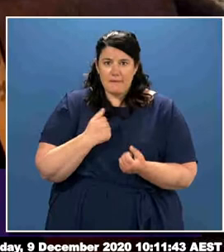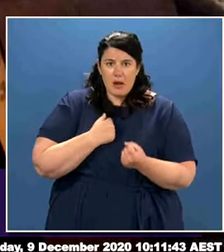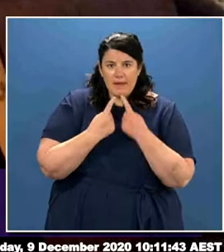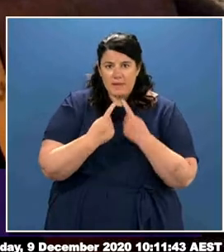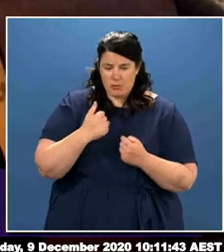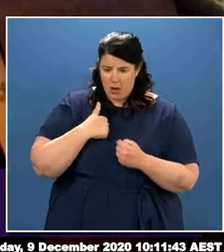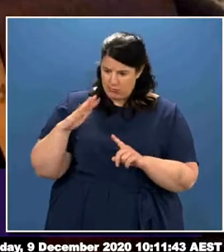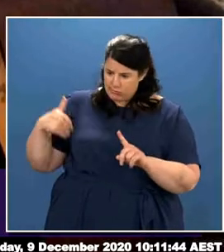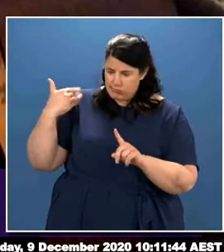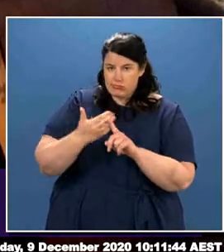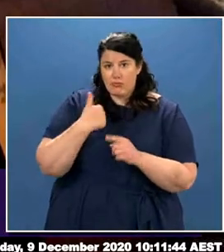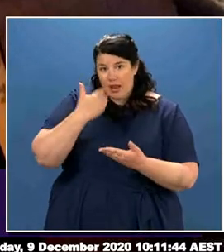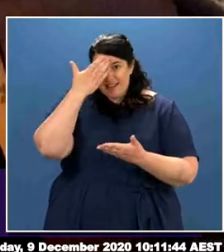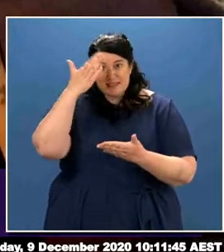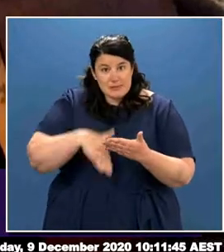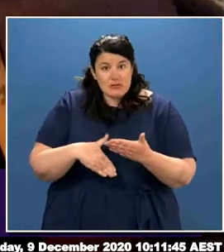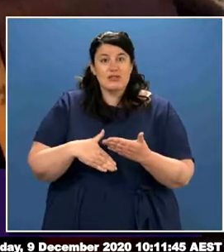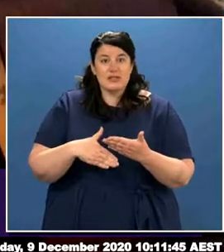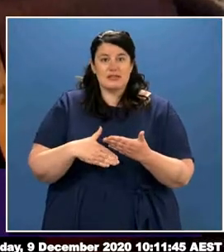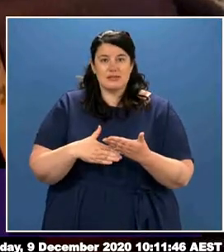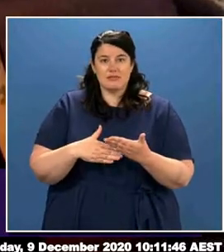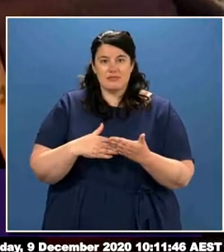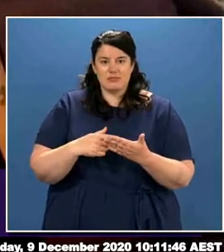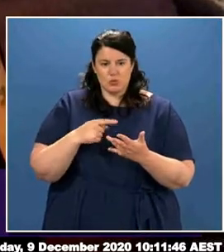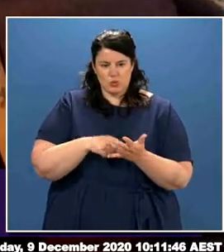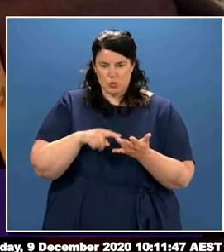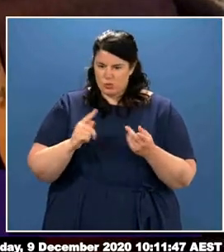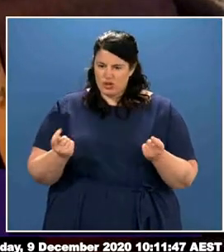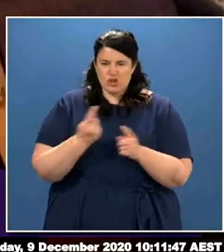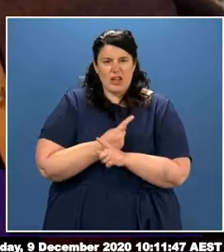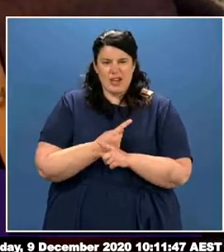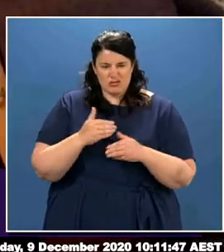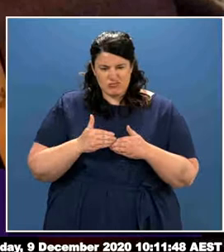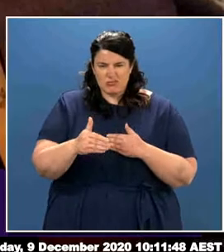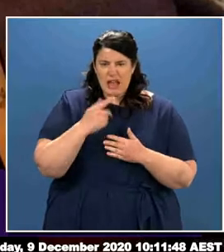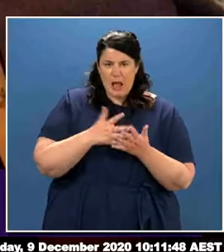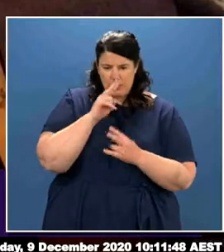to contribute to a kind of movement or a social movement to increase employment opportunities for young people with disability.